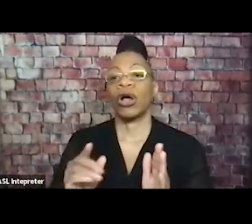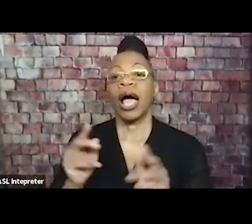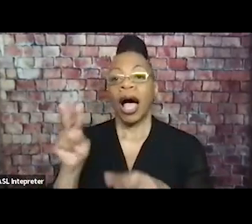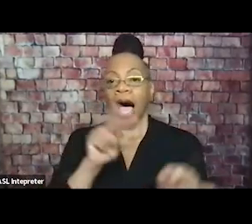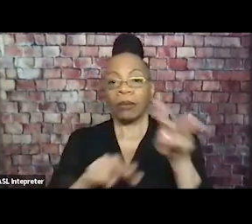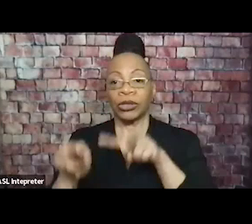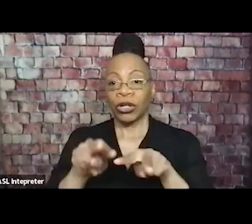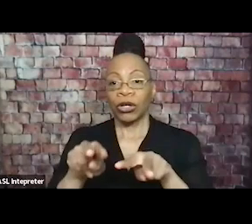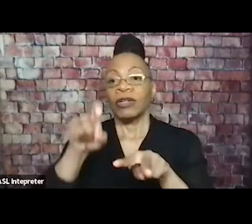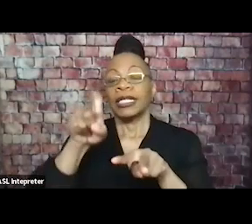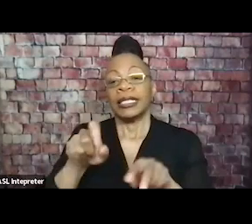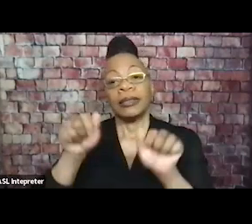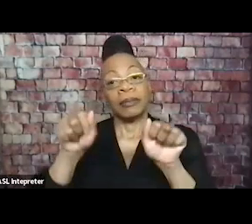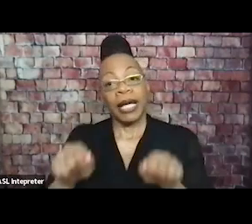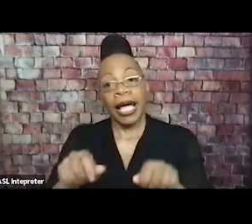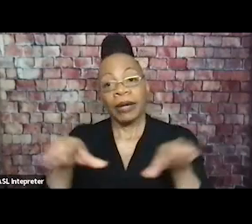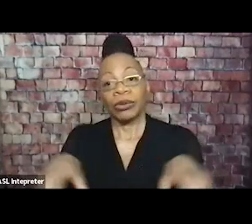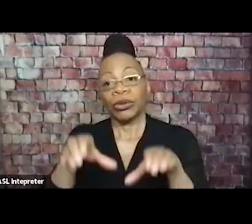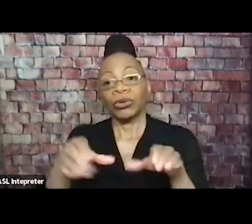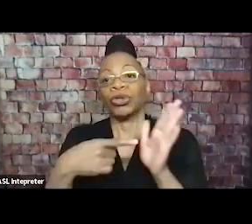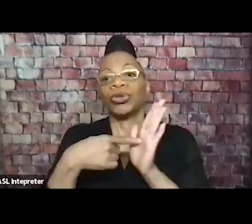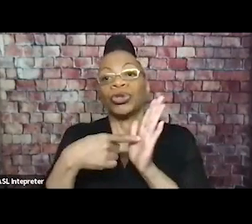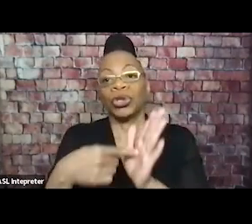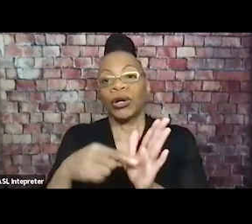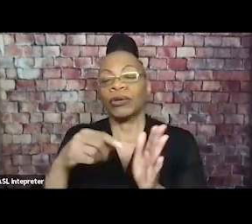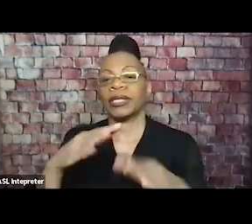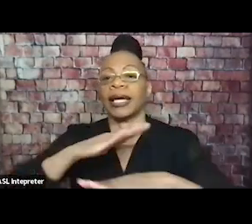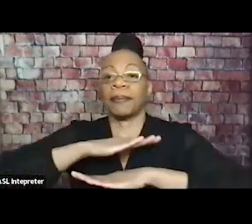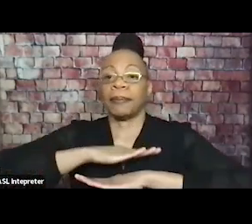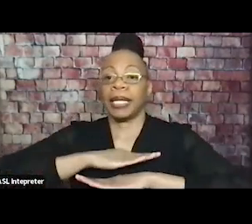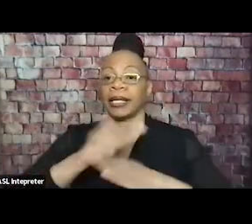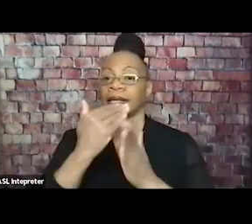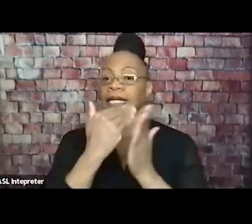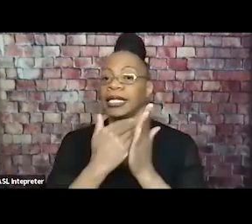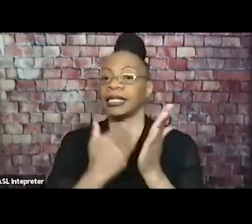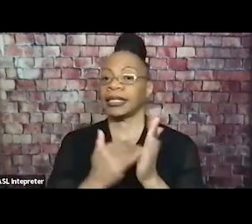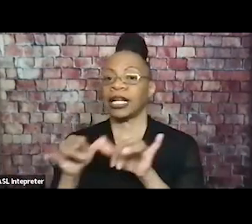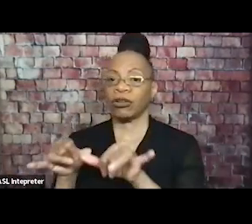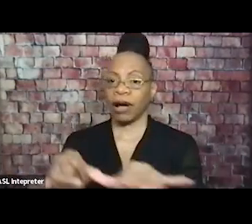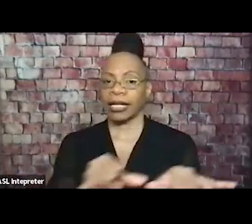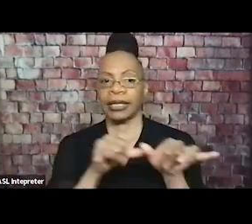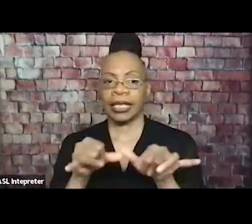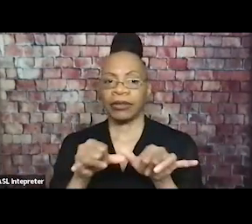to show that they meet the listing criteria. The L in CLAD is the listing criteria